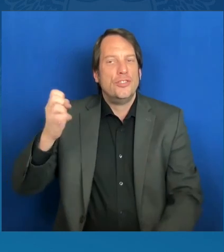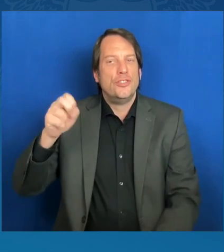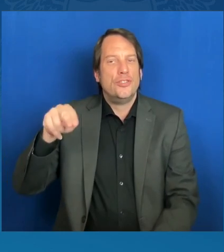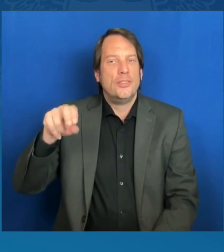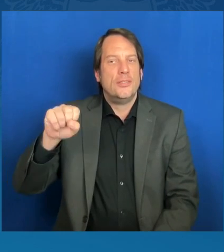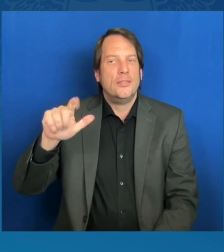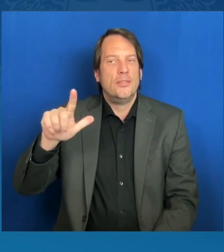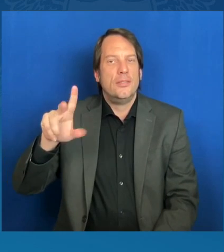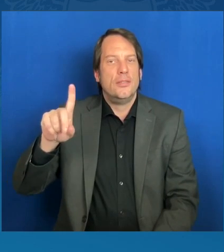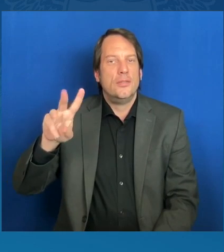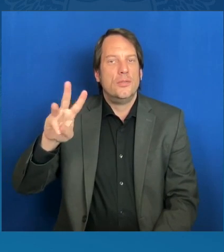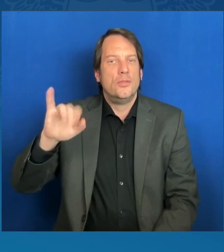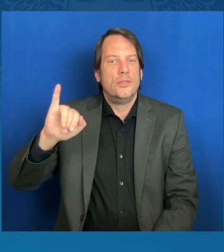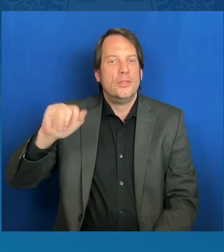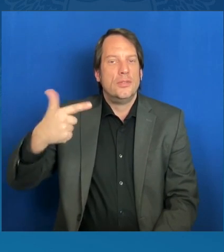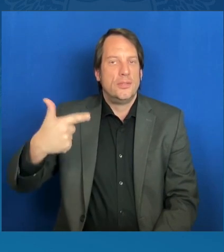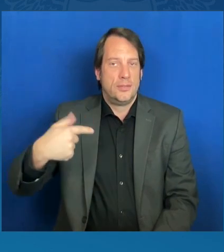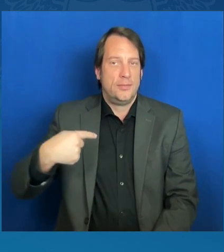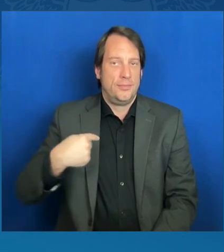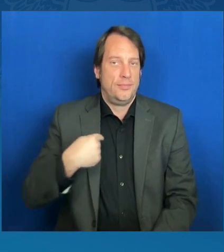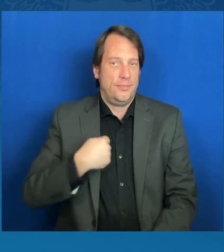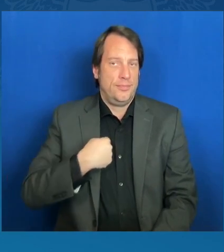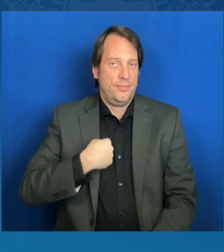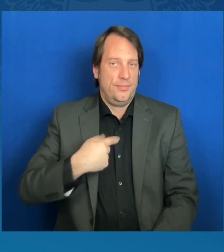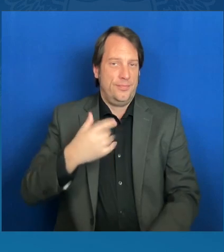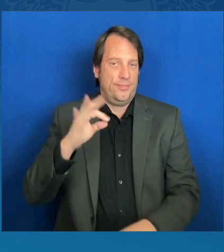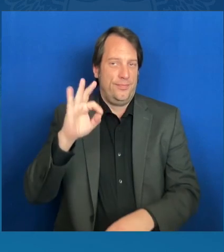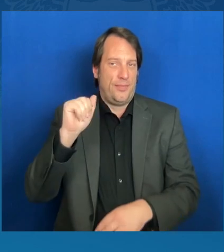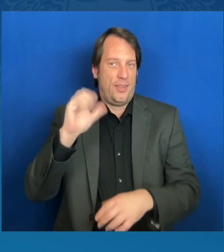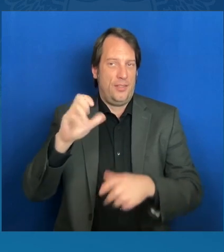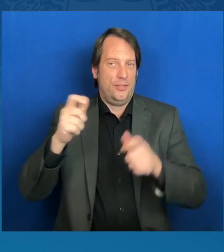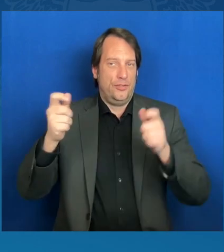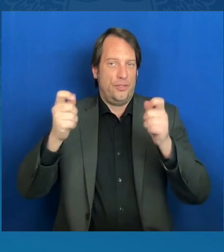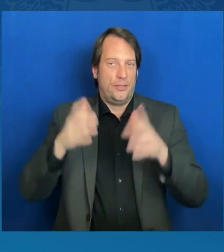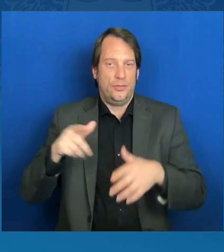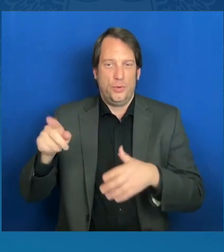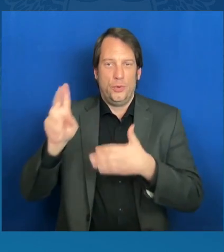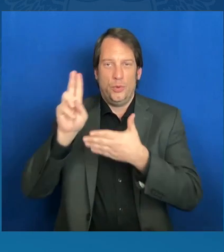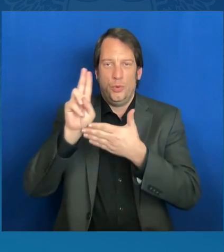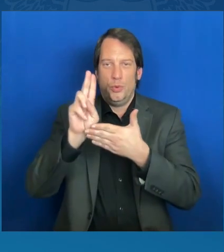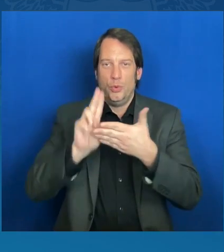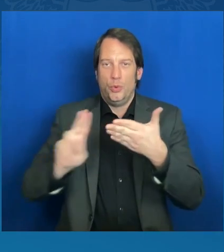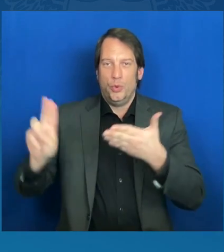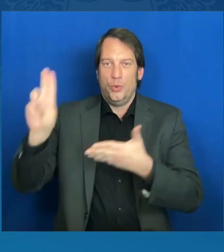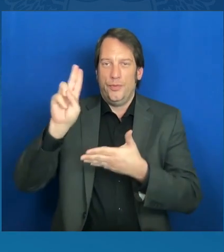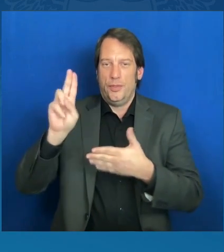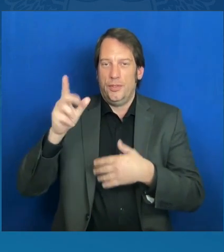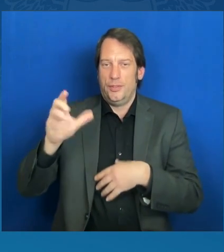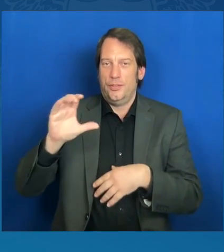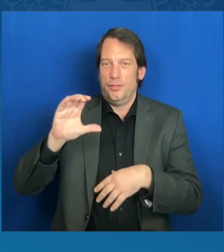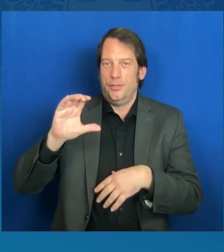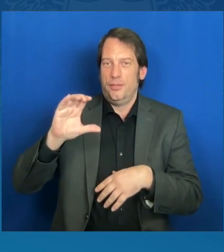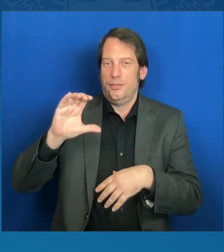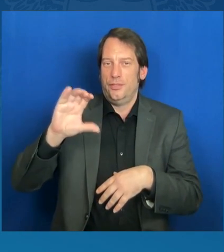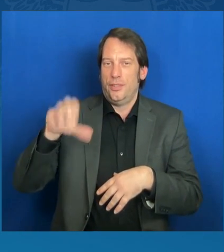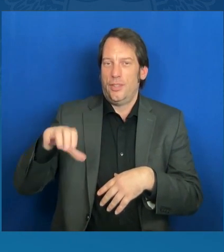of Chicago Crime Lab, which I started back in 2008 with Prasanna Ender and Harold Pollack to use data to help government